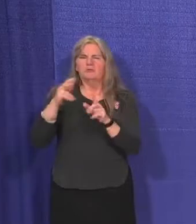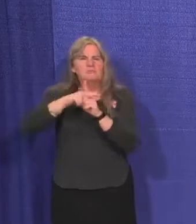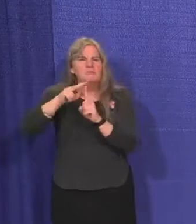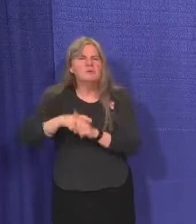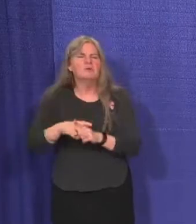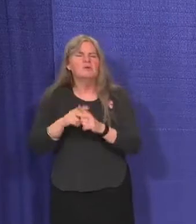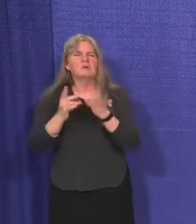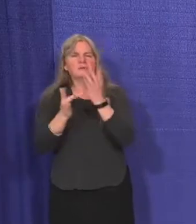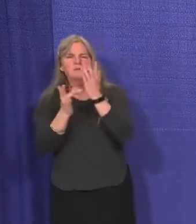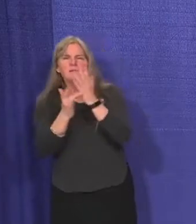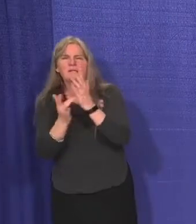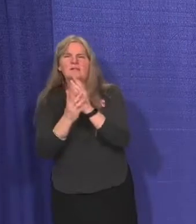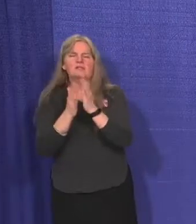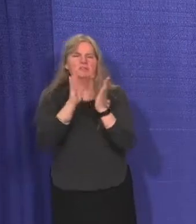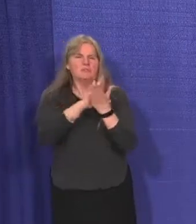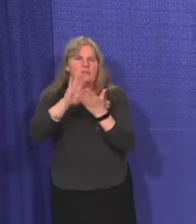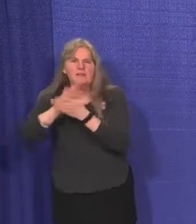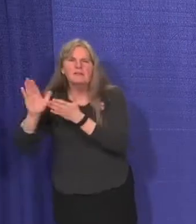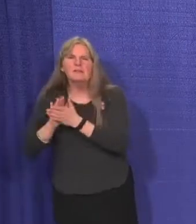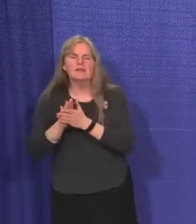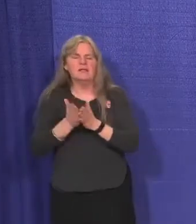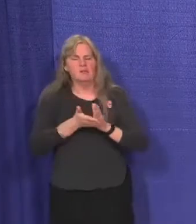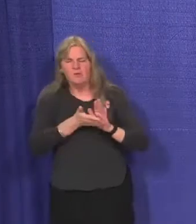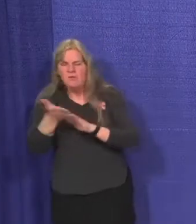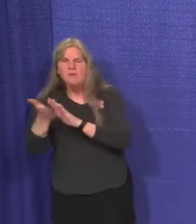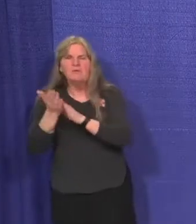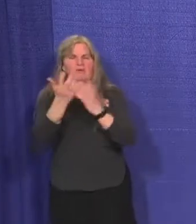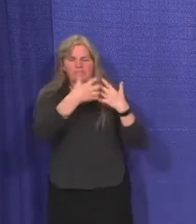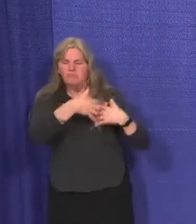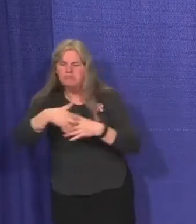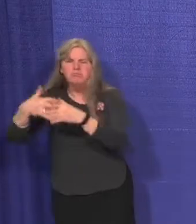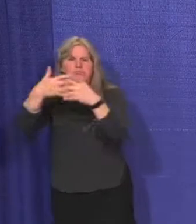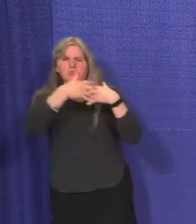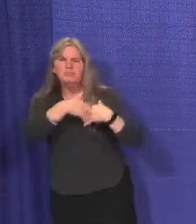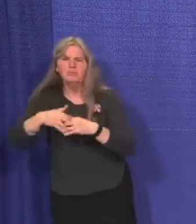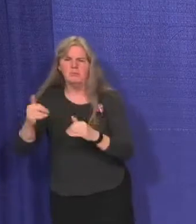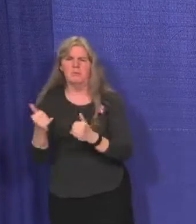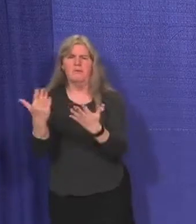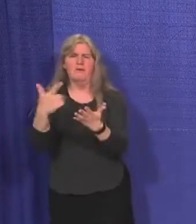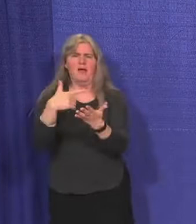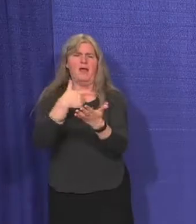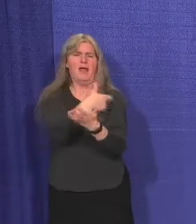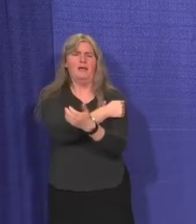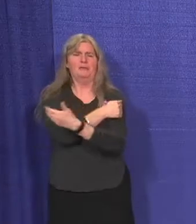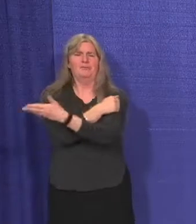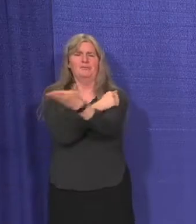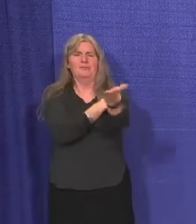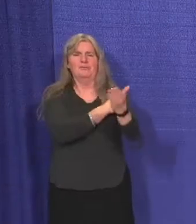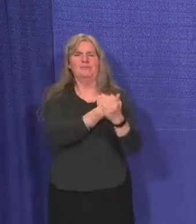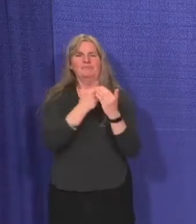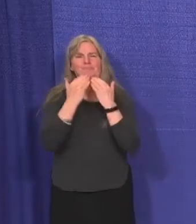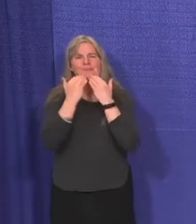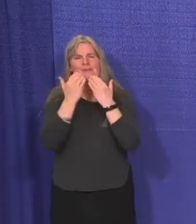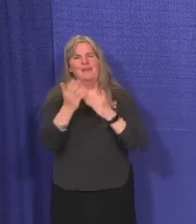also recognize the great effort of the healthcare professional